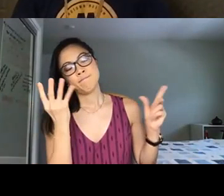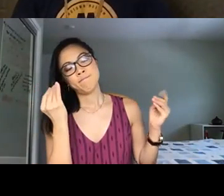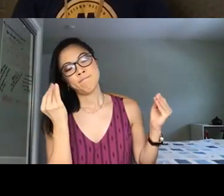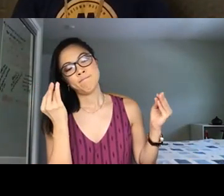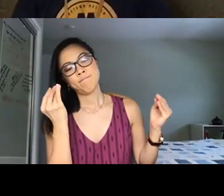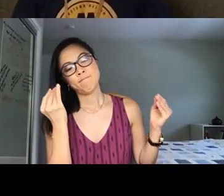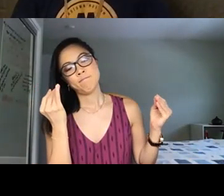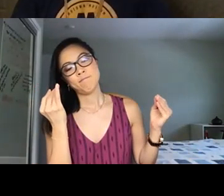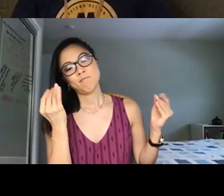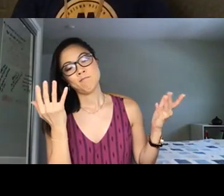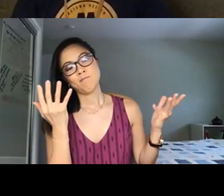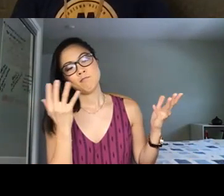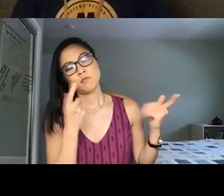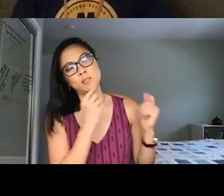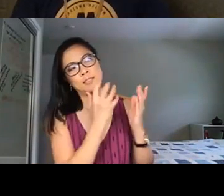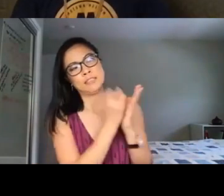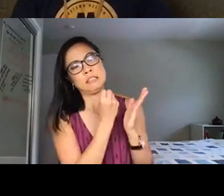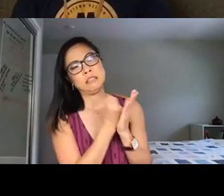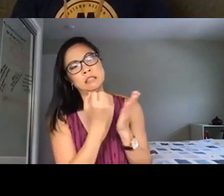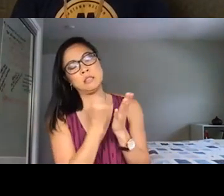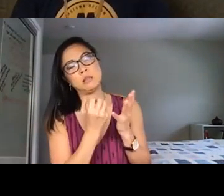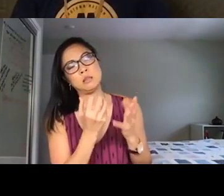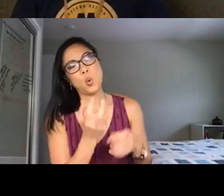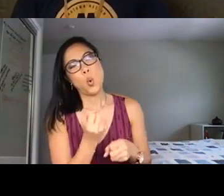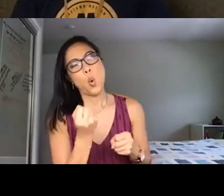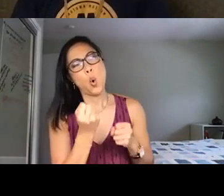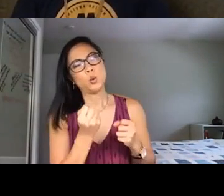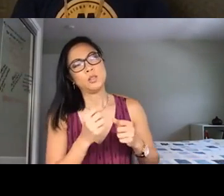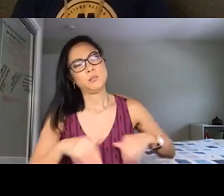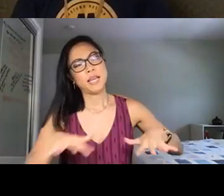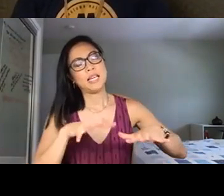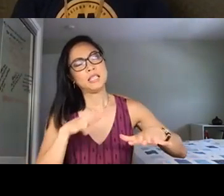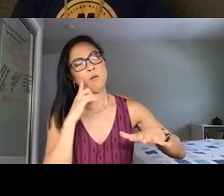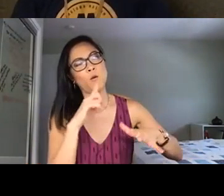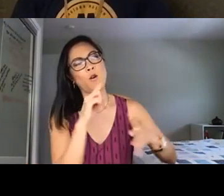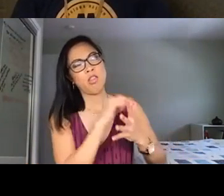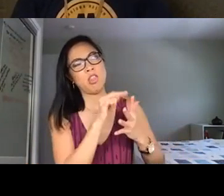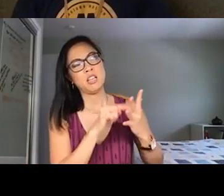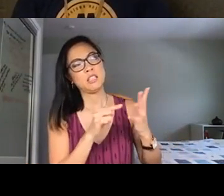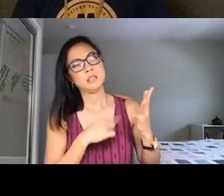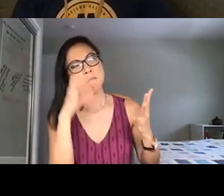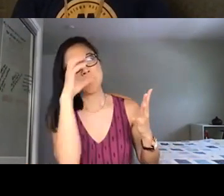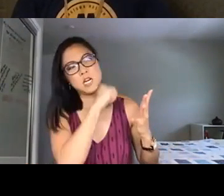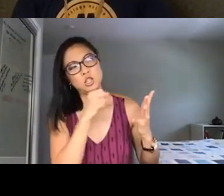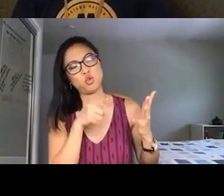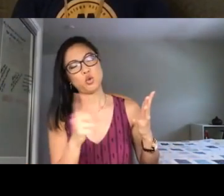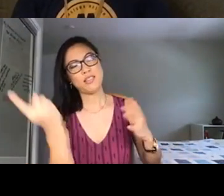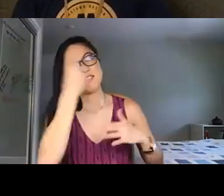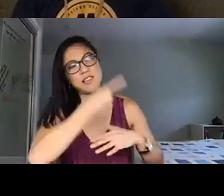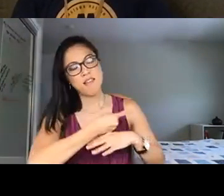to hold space for during the day.